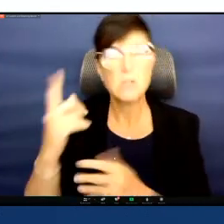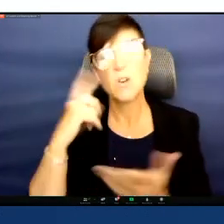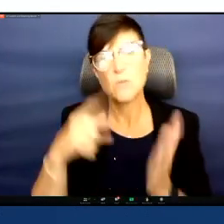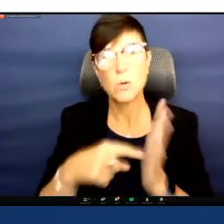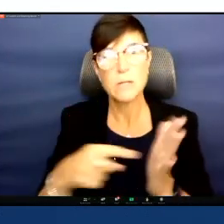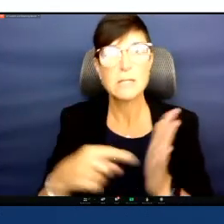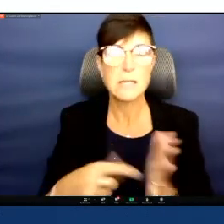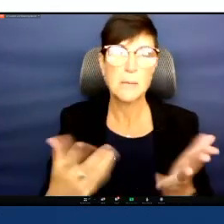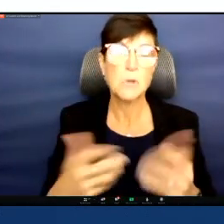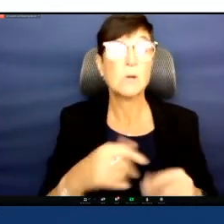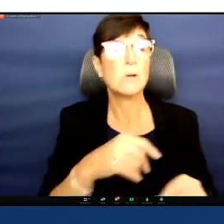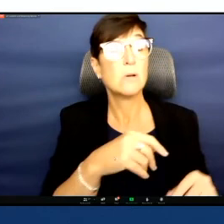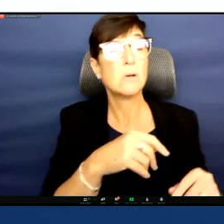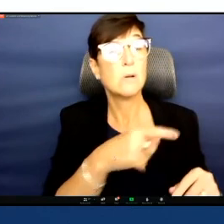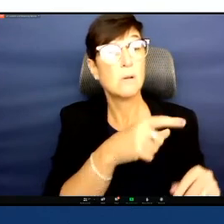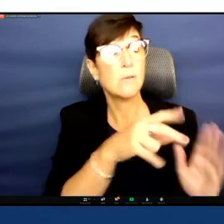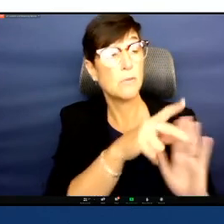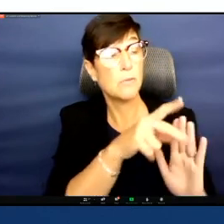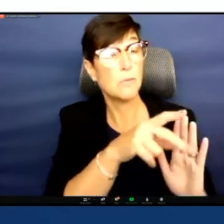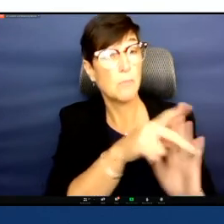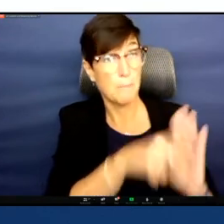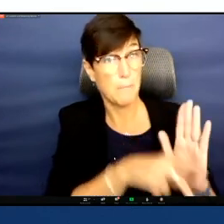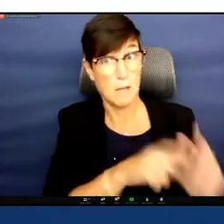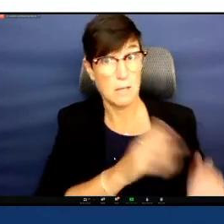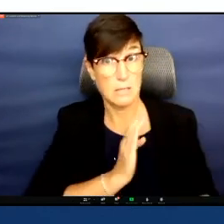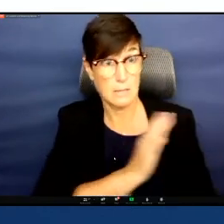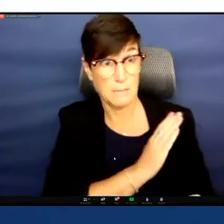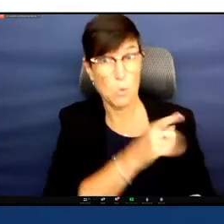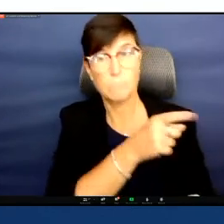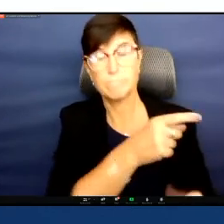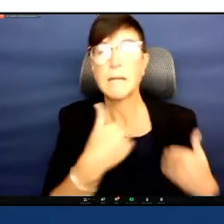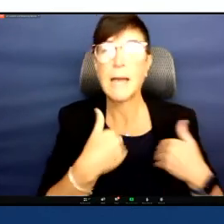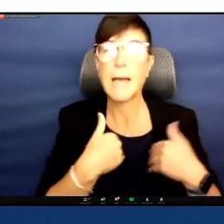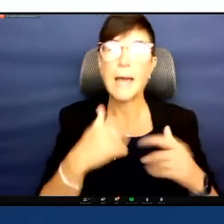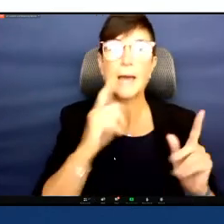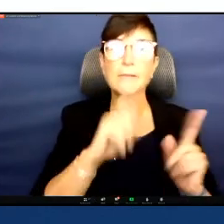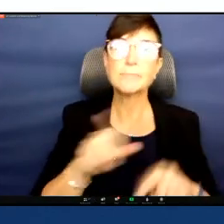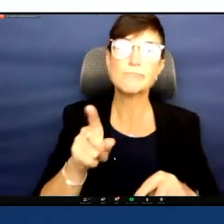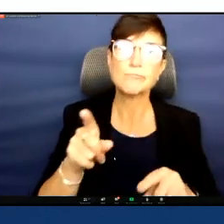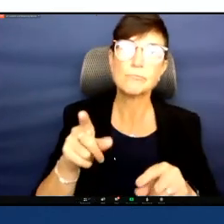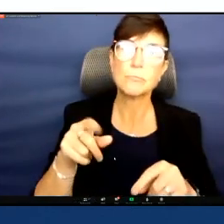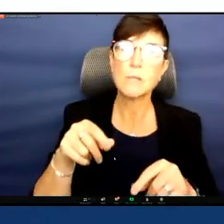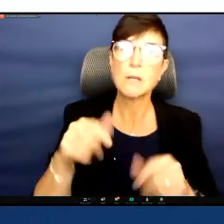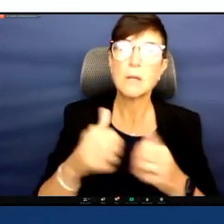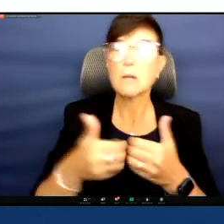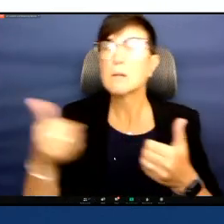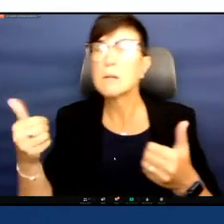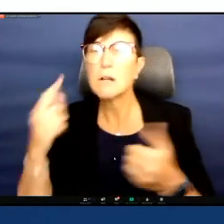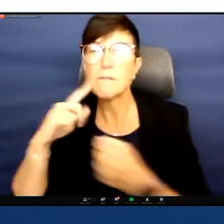policy that provides direction on how much money should be set aside in reserves during each budget year.